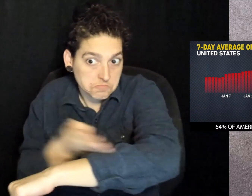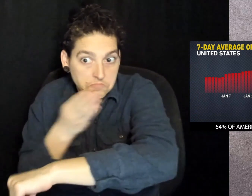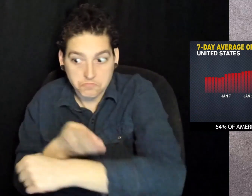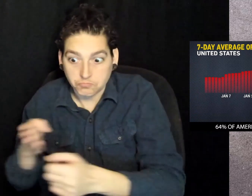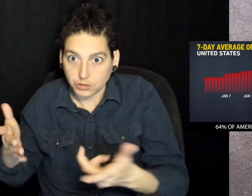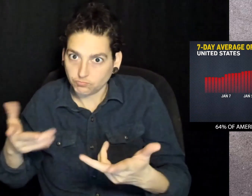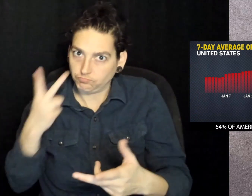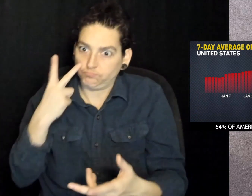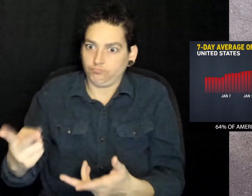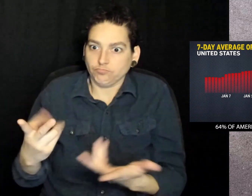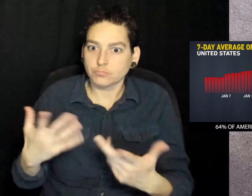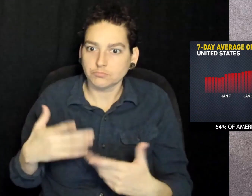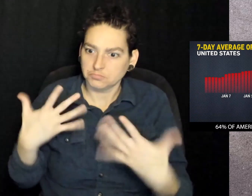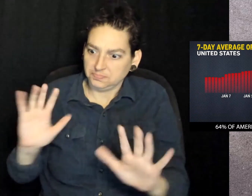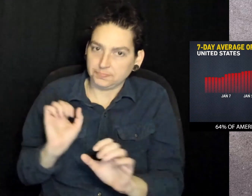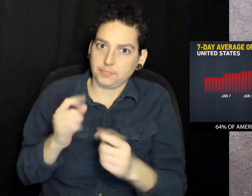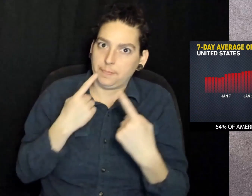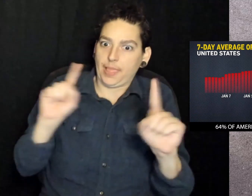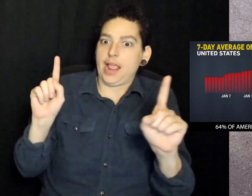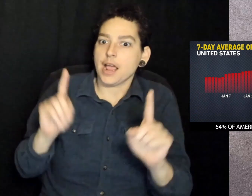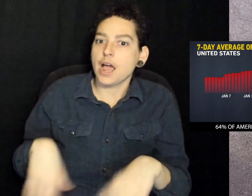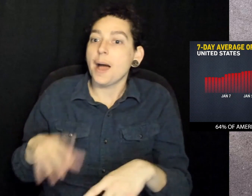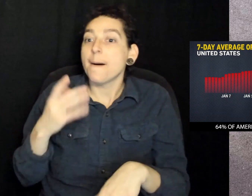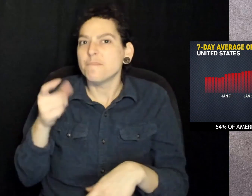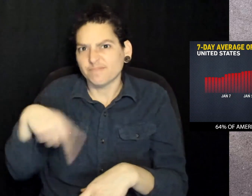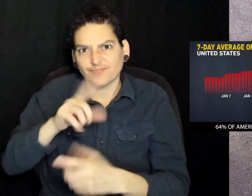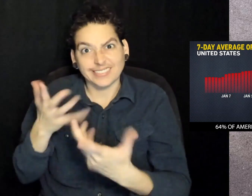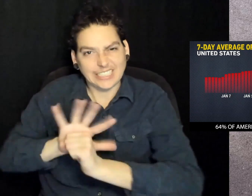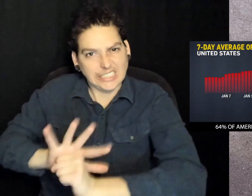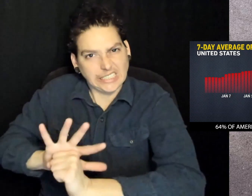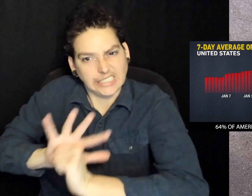health experts say even though there is progress being made they stress the war against